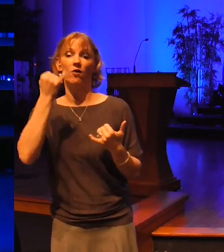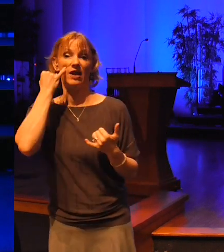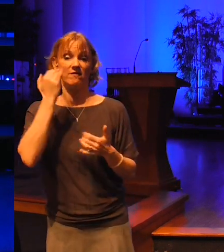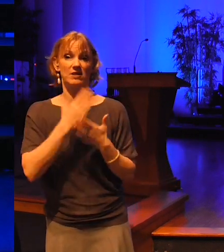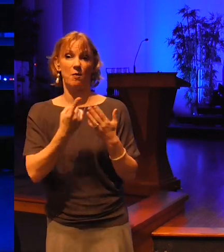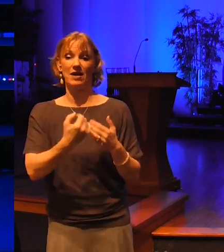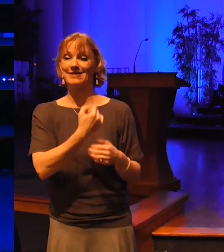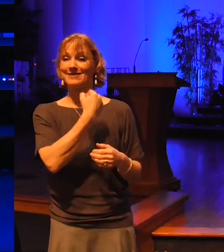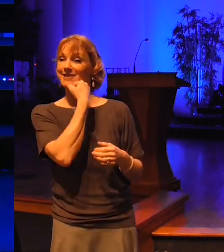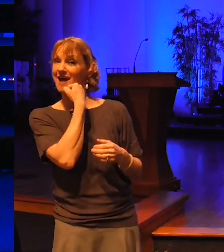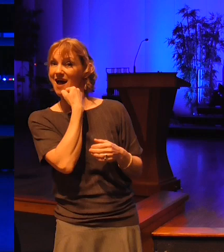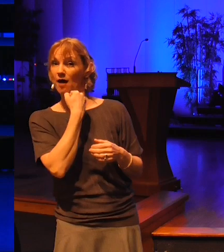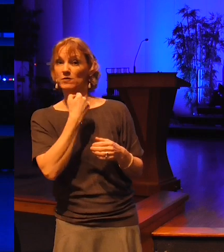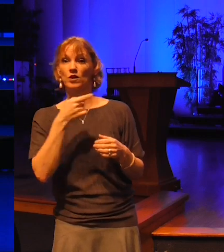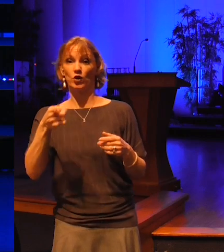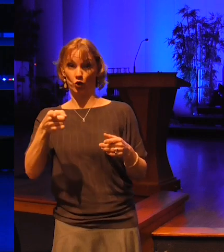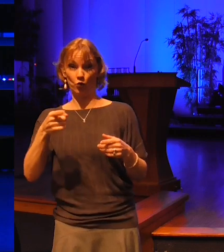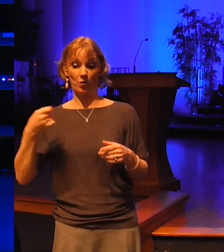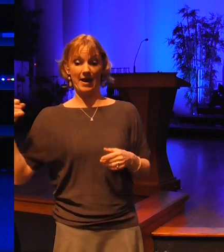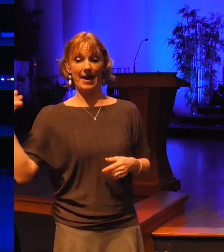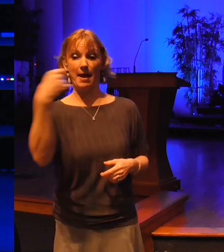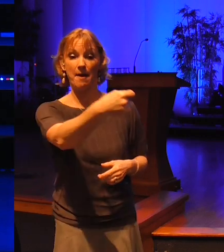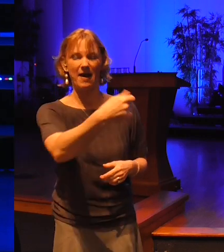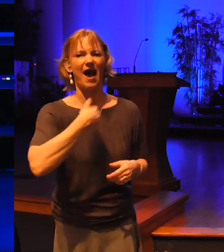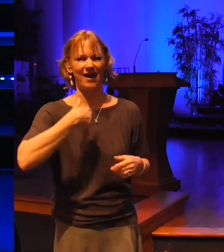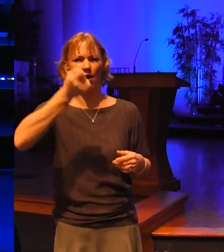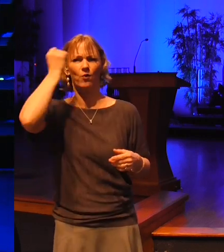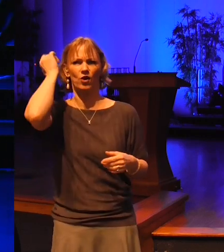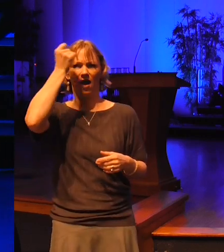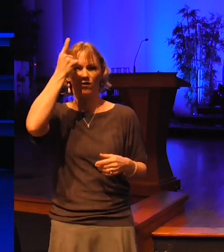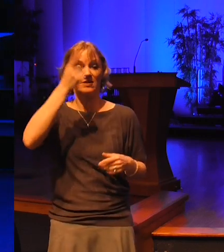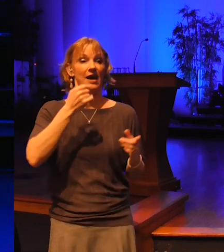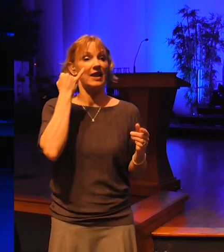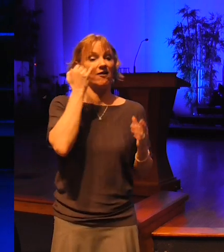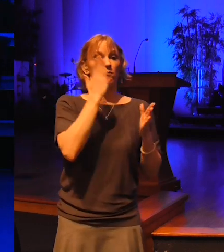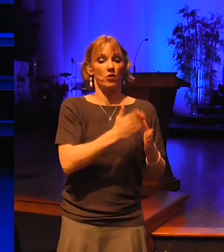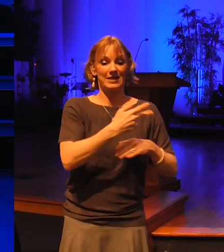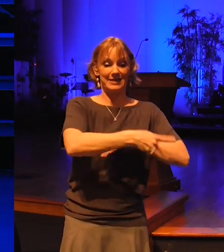would understand if someone stole from you and you called the police I get it i'd encourage